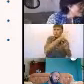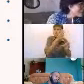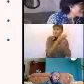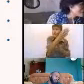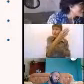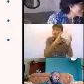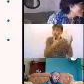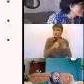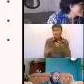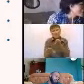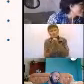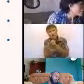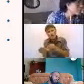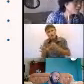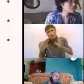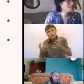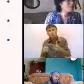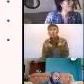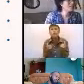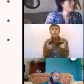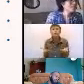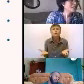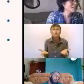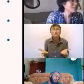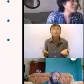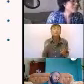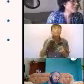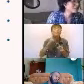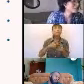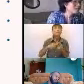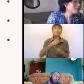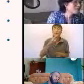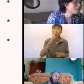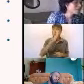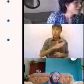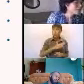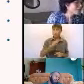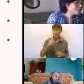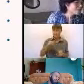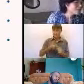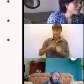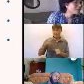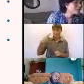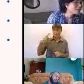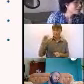And then, the reality sets in when the woman of colour points out issues within the organization.